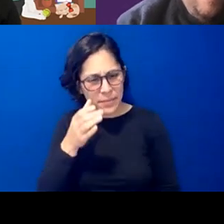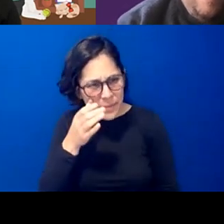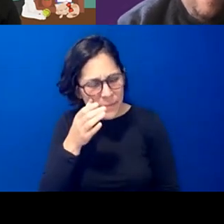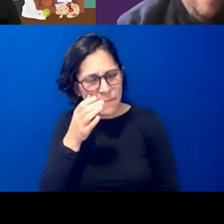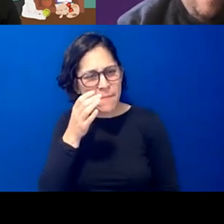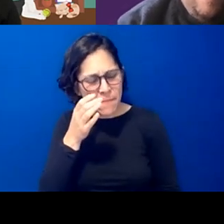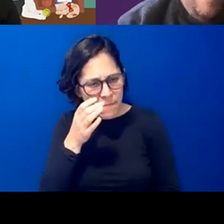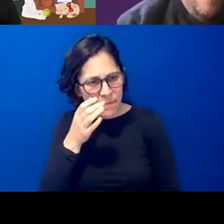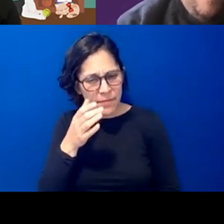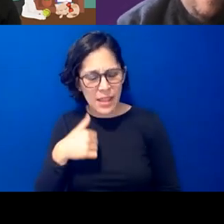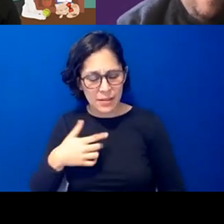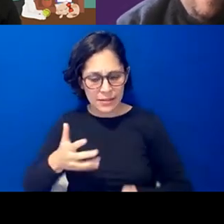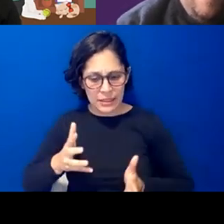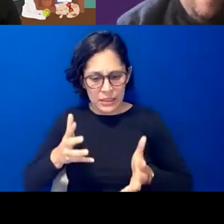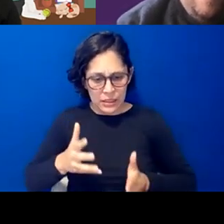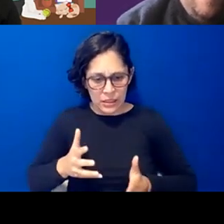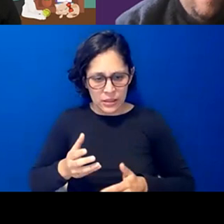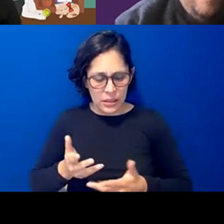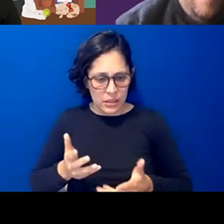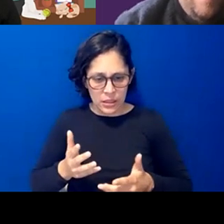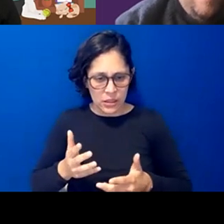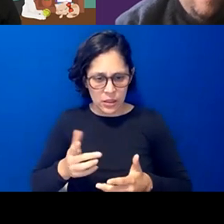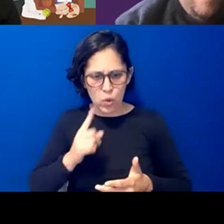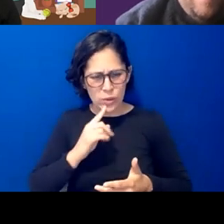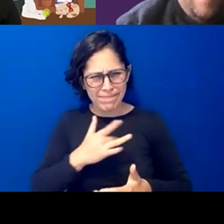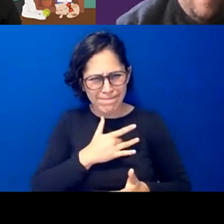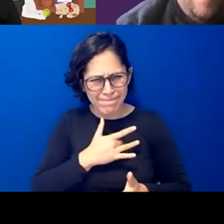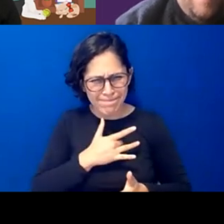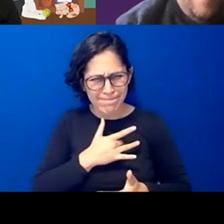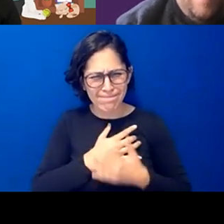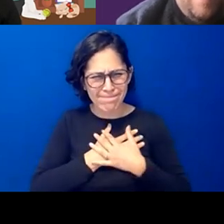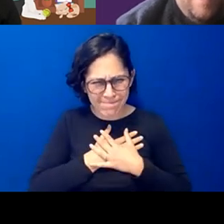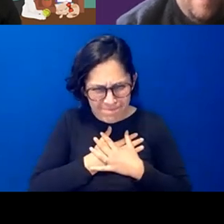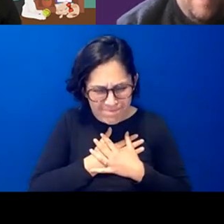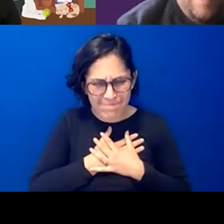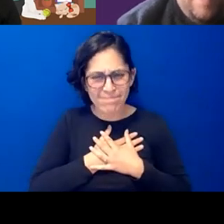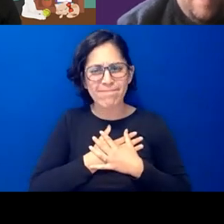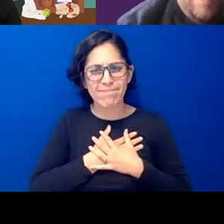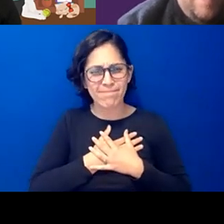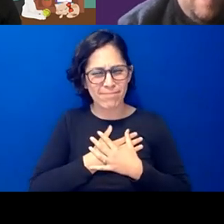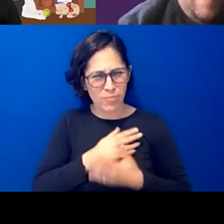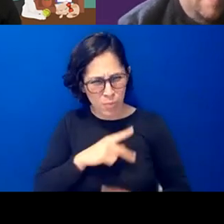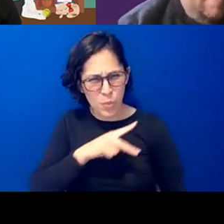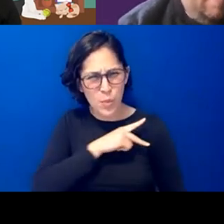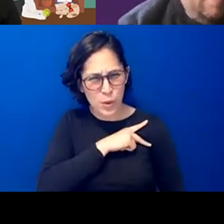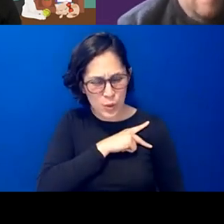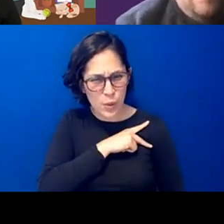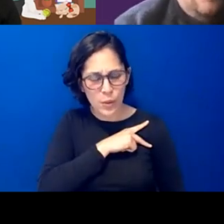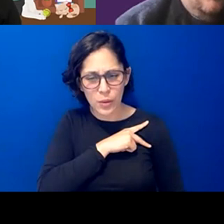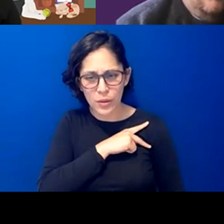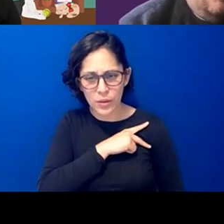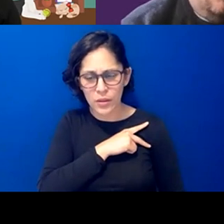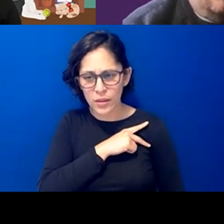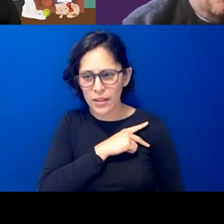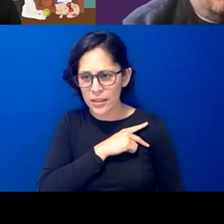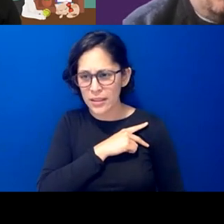Ghada Al-Masri: Know shaky because it it it touches at such a core place um and it touches my own childhood.